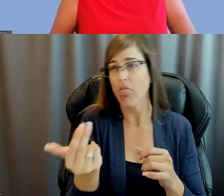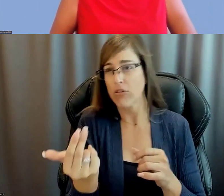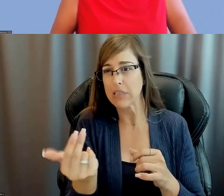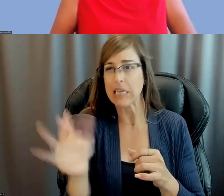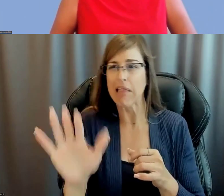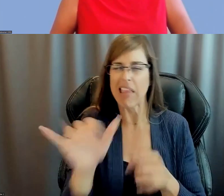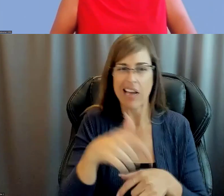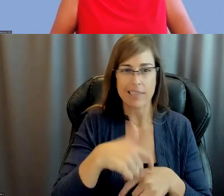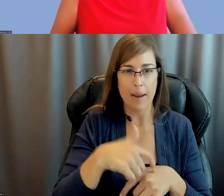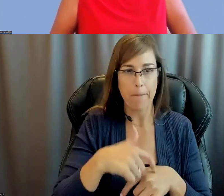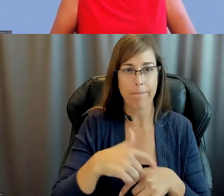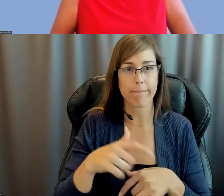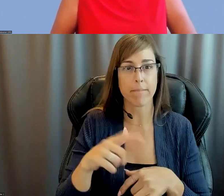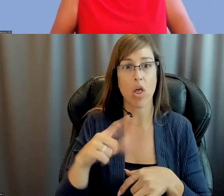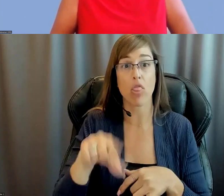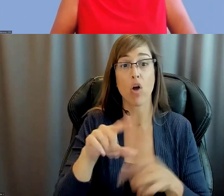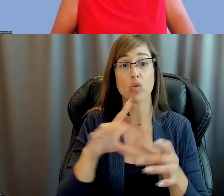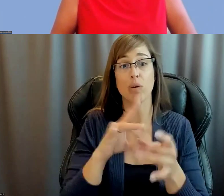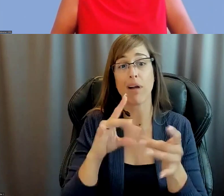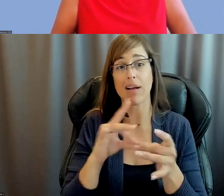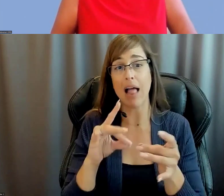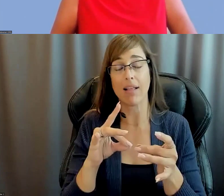They were allegations from very old papers,